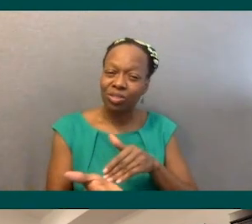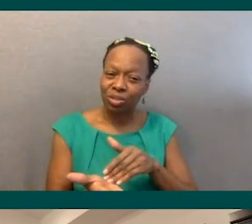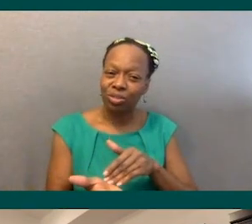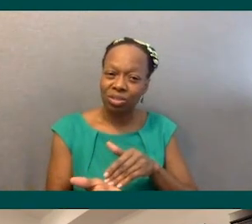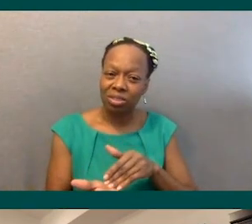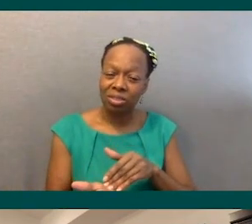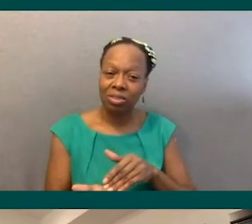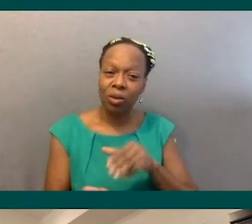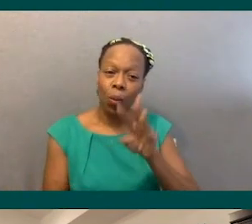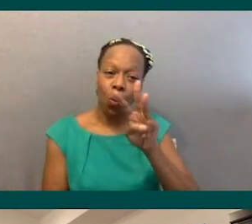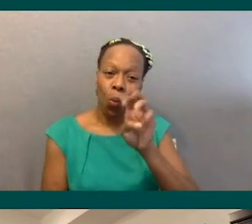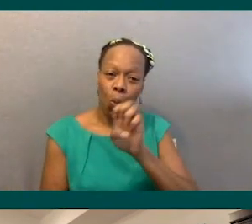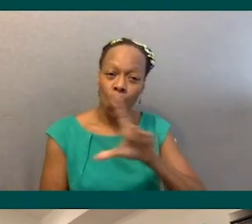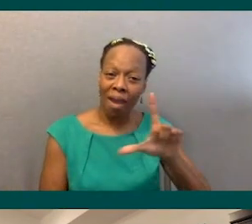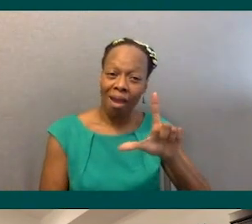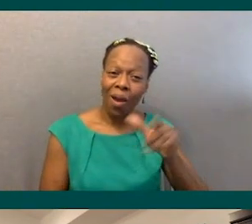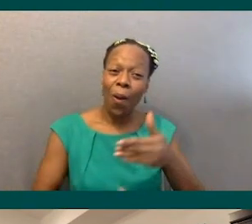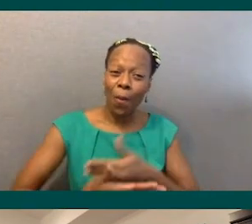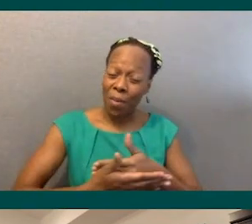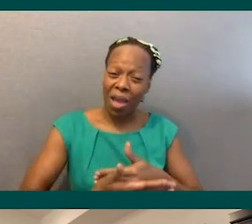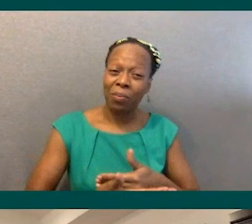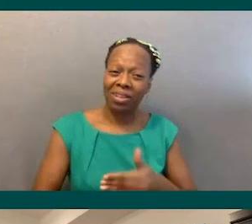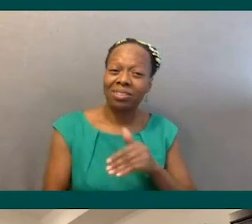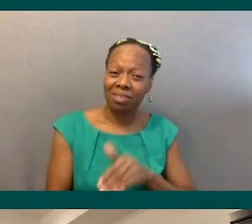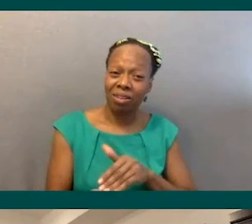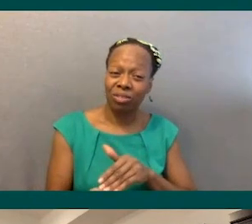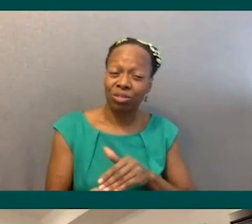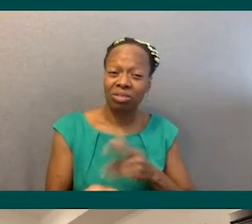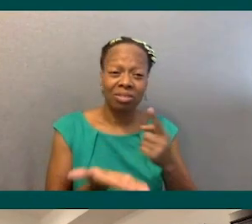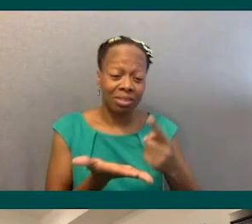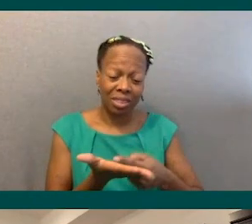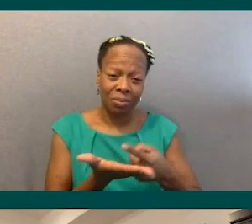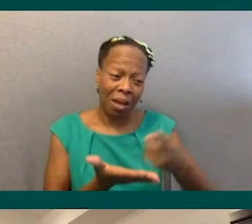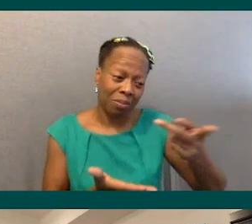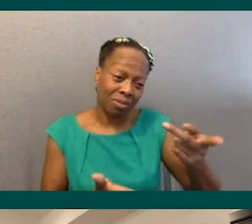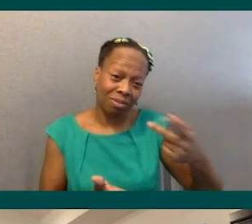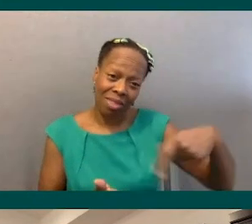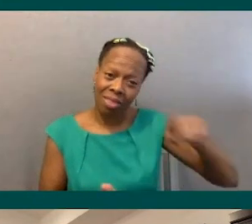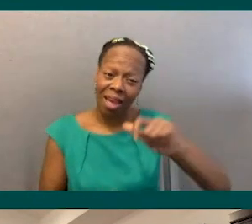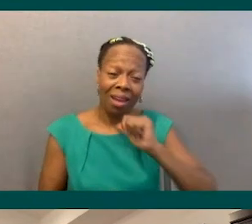may not, some of them may not be comfortable with that sort of a conversation,